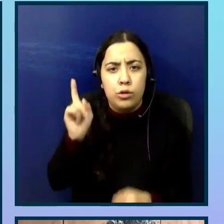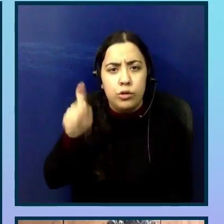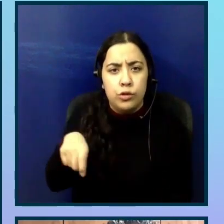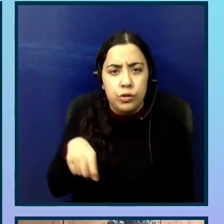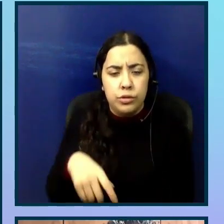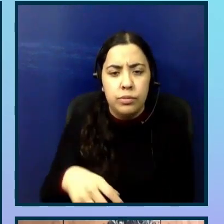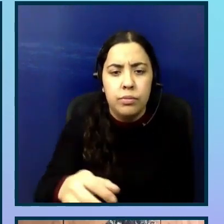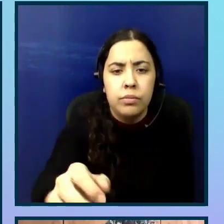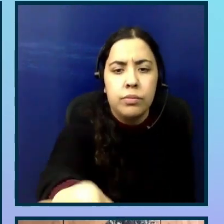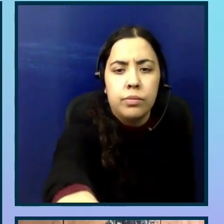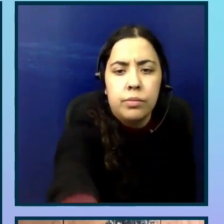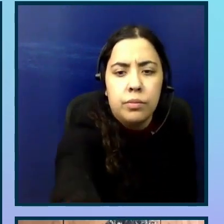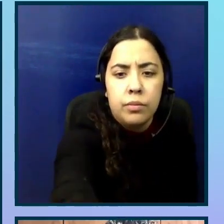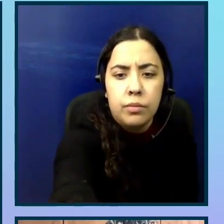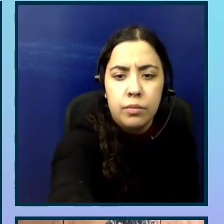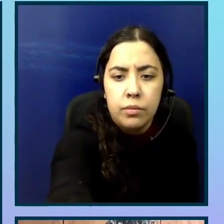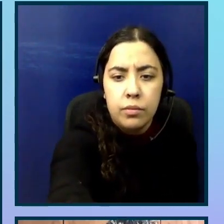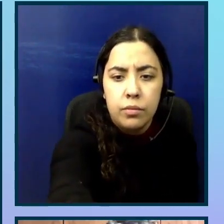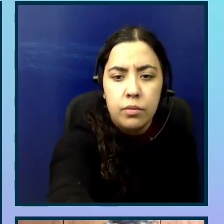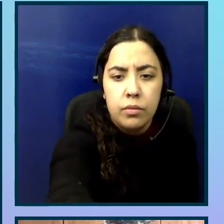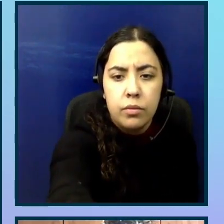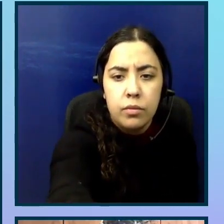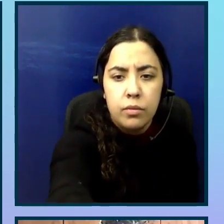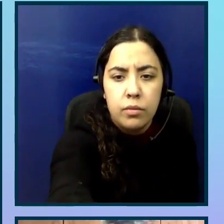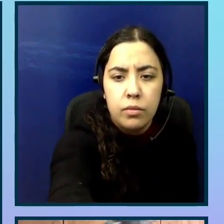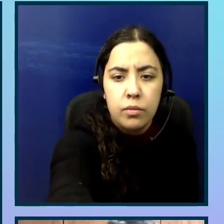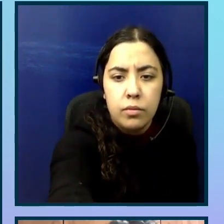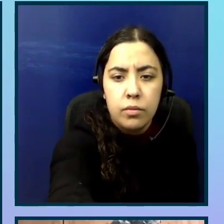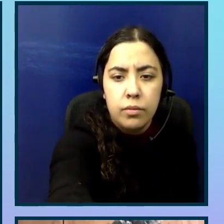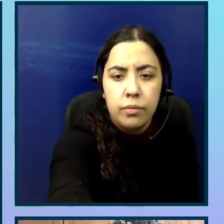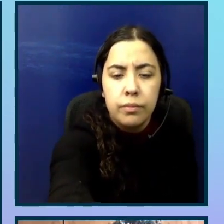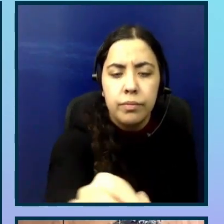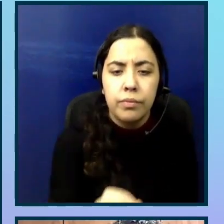and how the product should be used for each individual person.